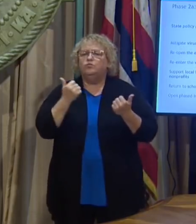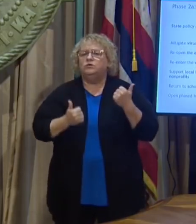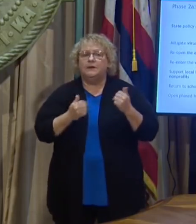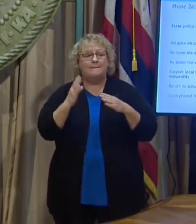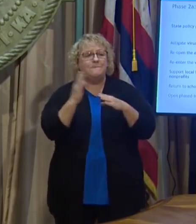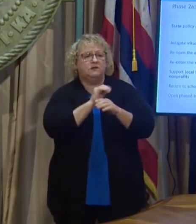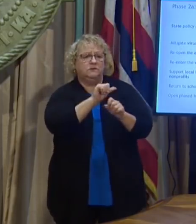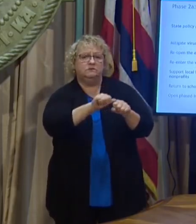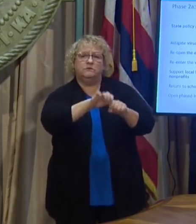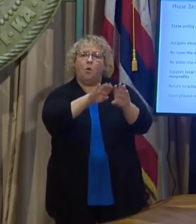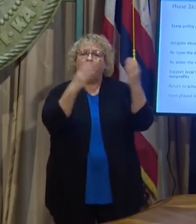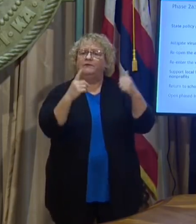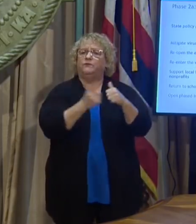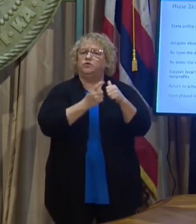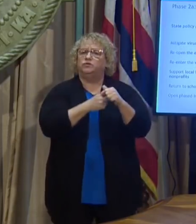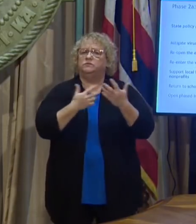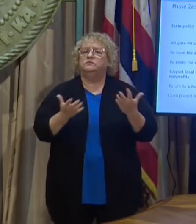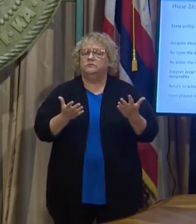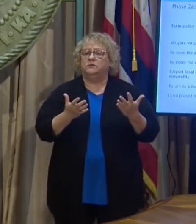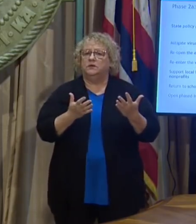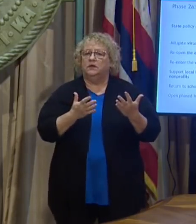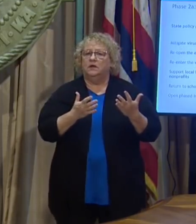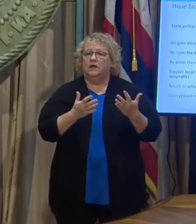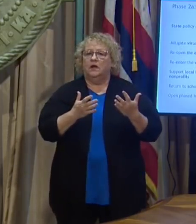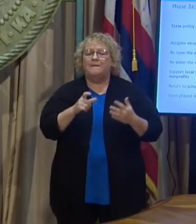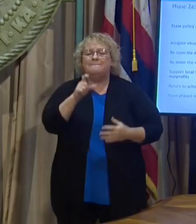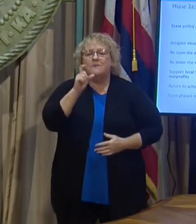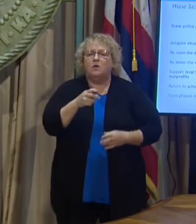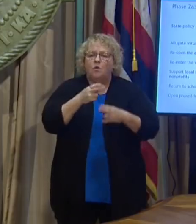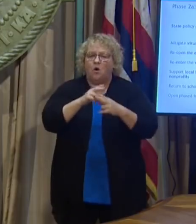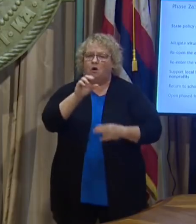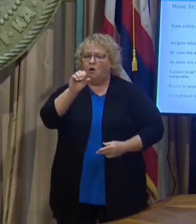WE WILL HAVE TO COME TO SOME DISCUSSION AND DECISIONS ON